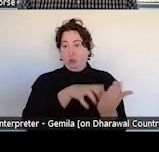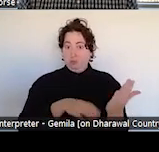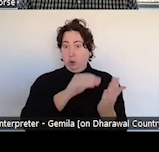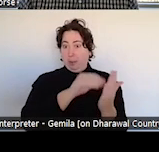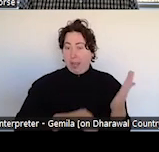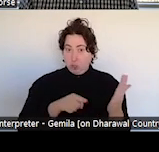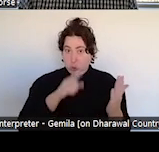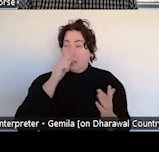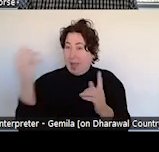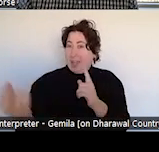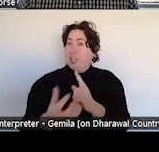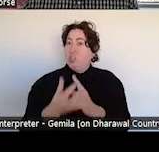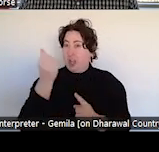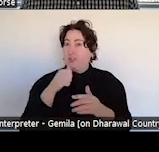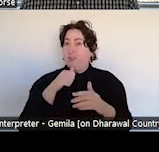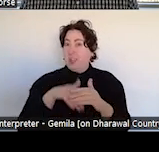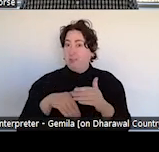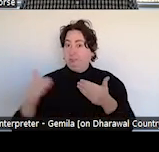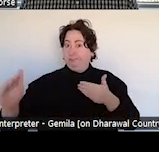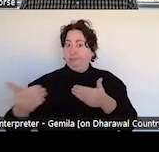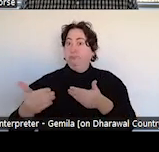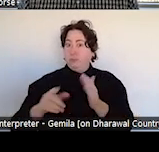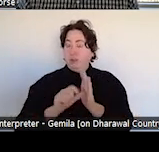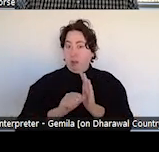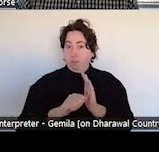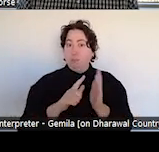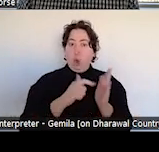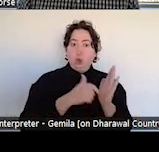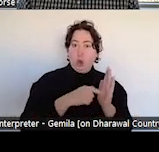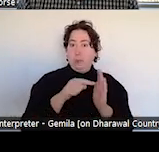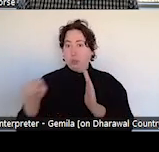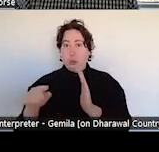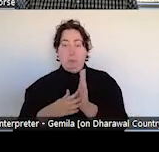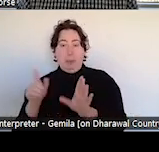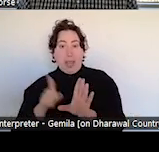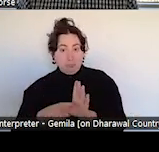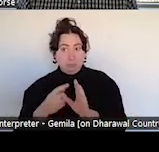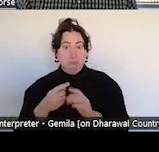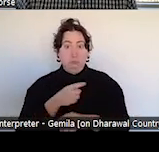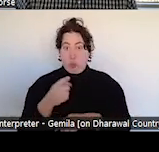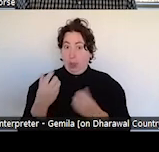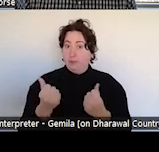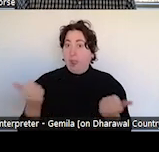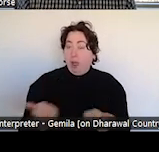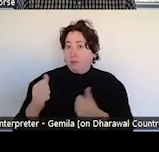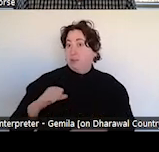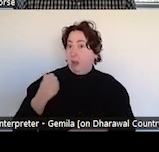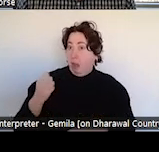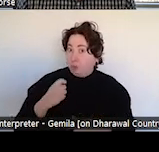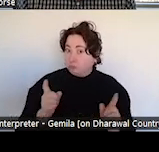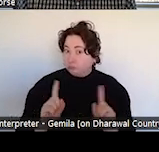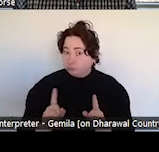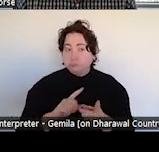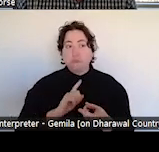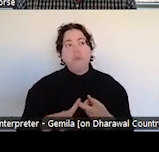Within that timeframe of October and the end of May? You have enough staff? Is there a lot going